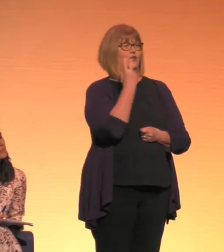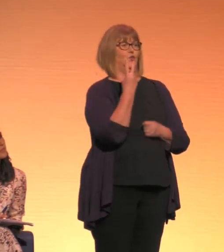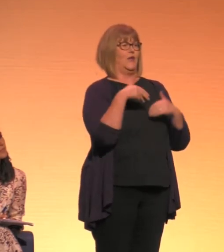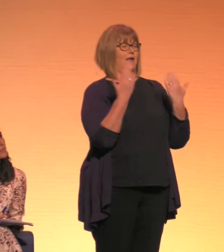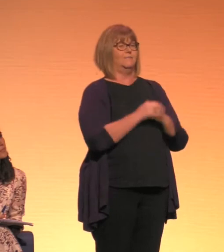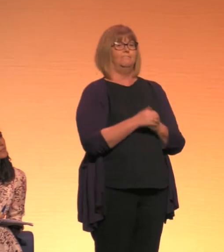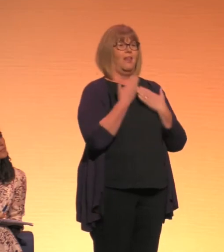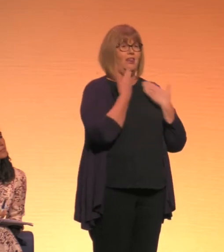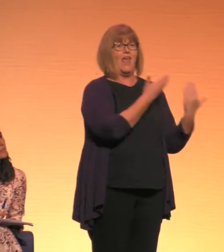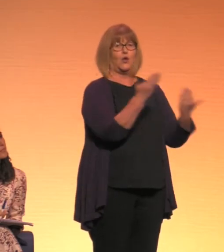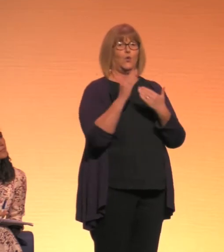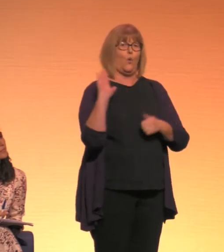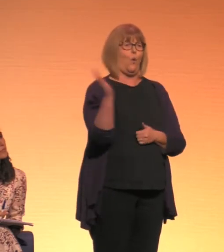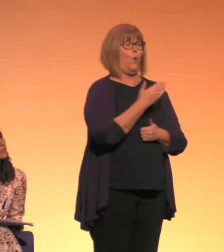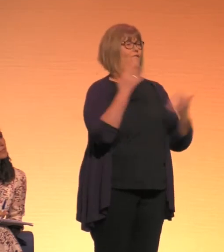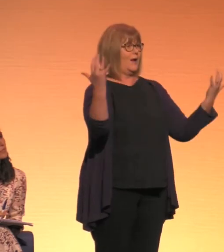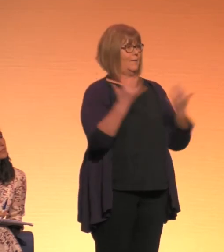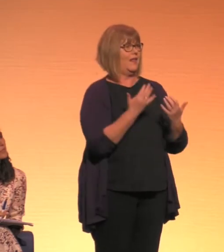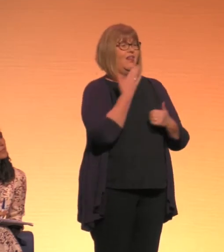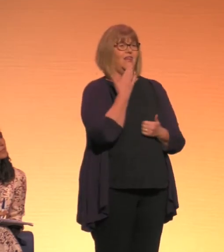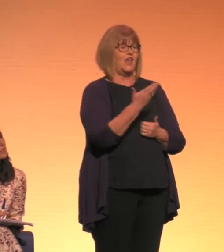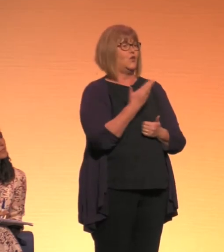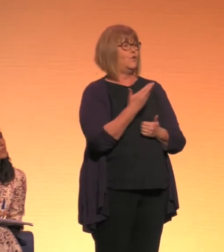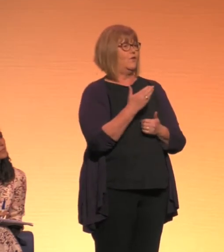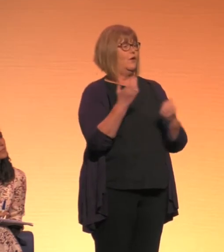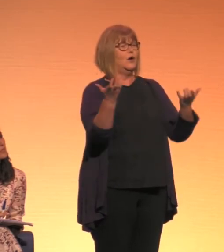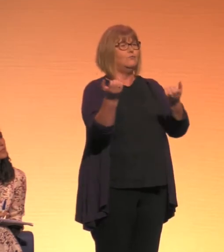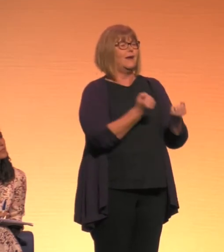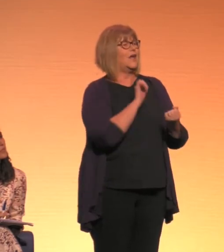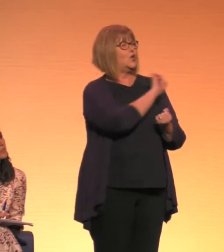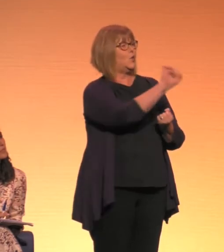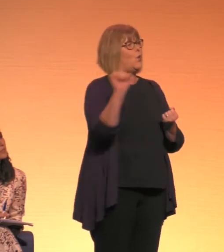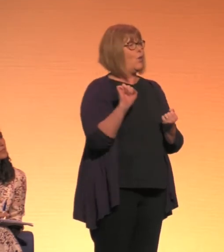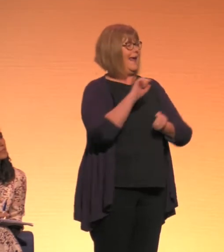Thank you all for coming. Thank you for contributing, for bringing your energy and ideas,